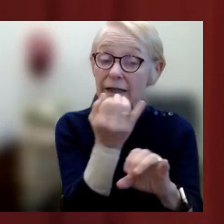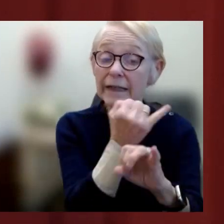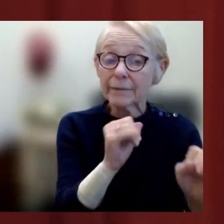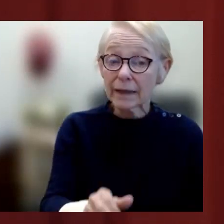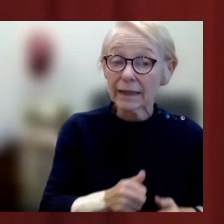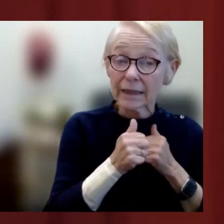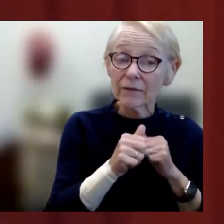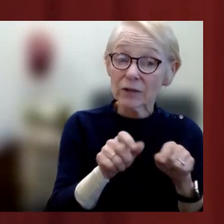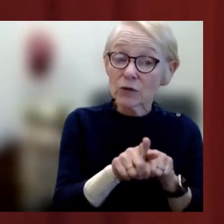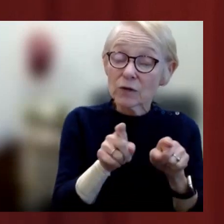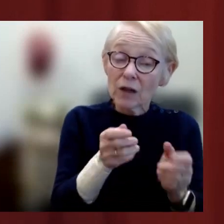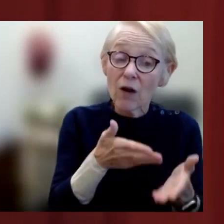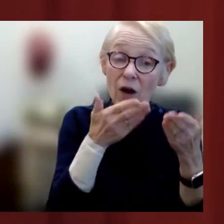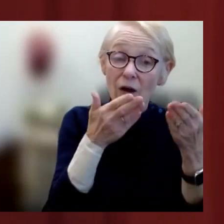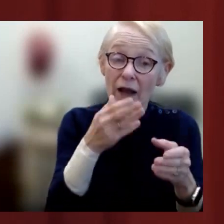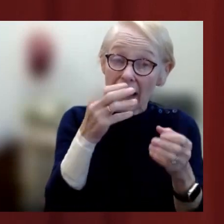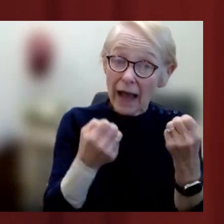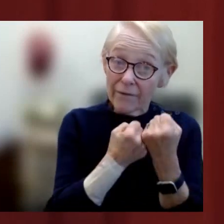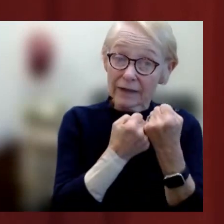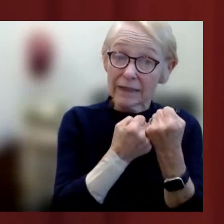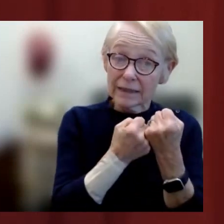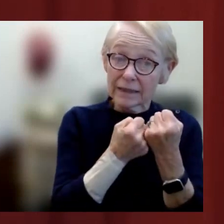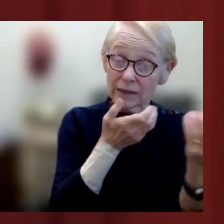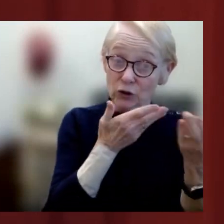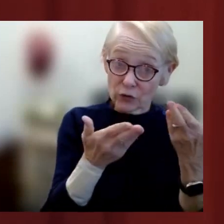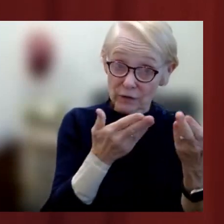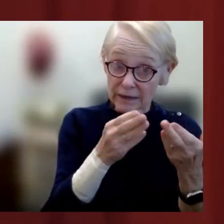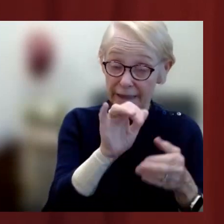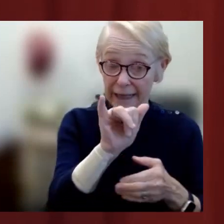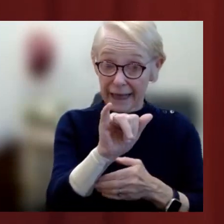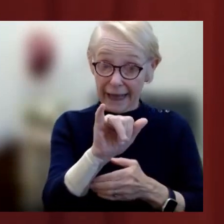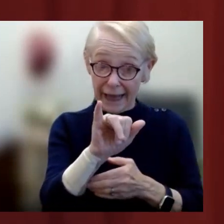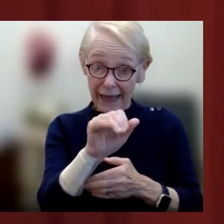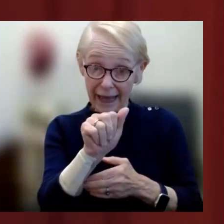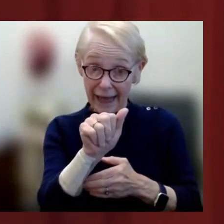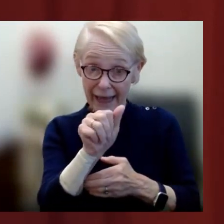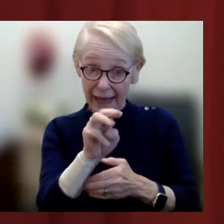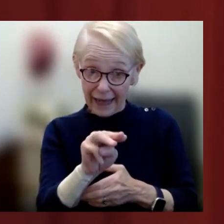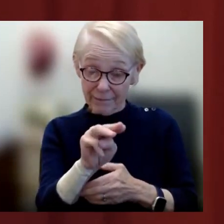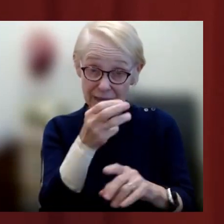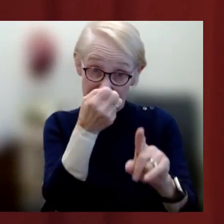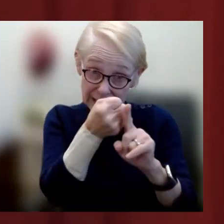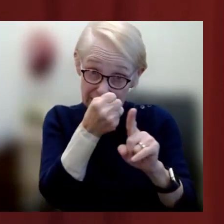offer is advocacy Services now aim we of course provide both self-advocacy and systems advocacy